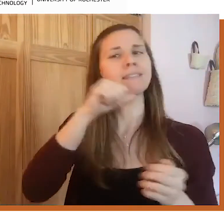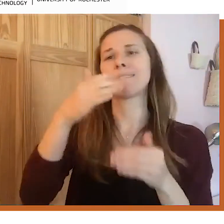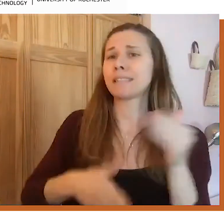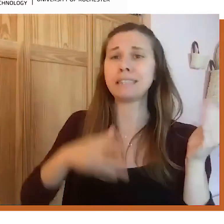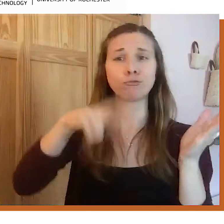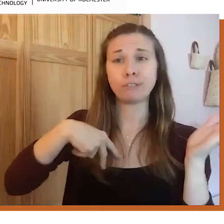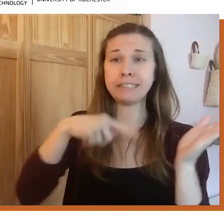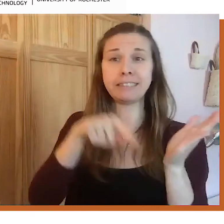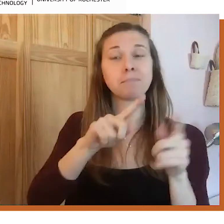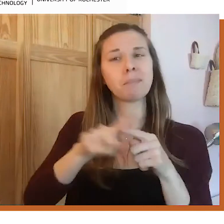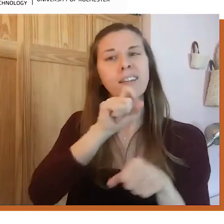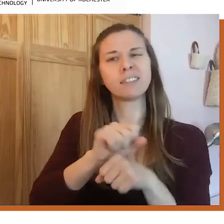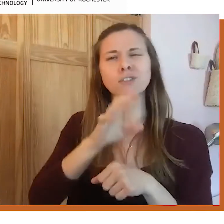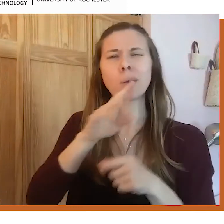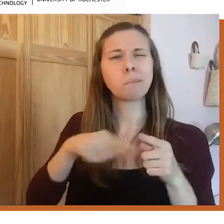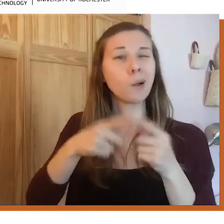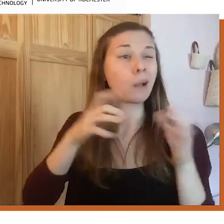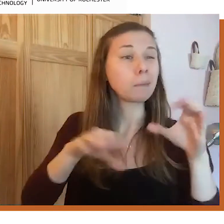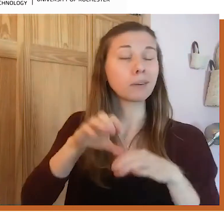I didn't even finish reading it.